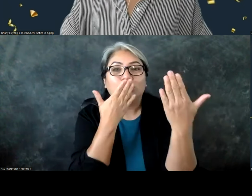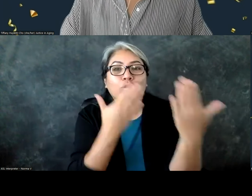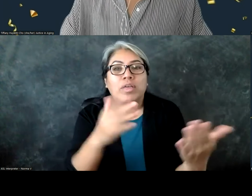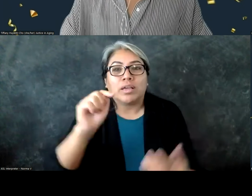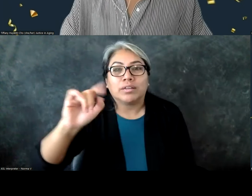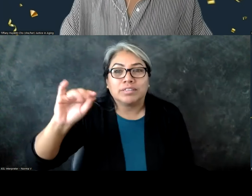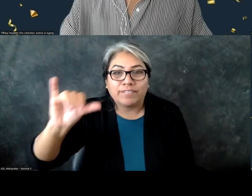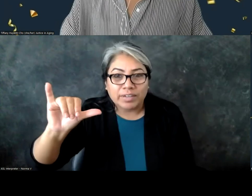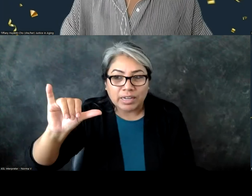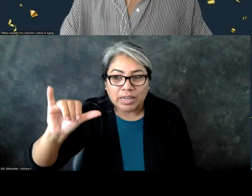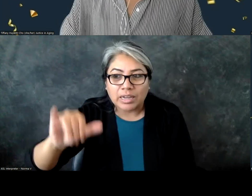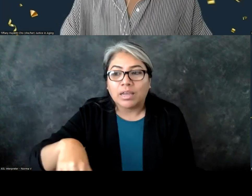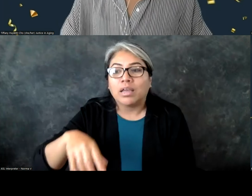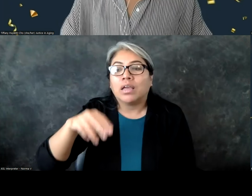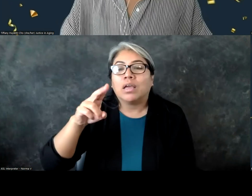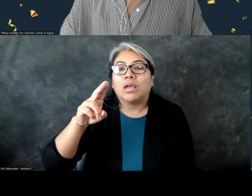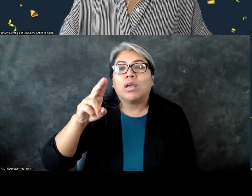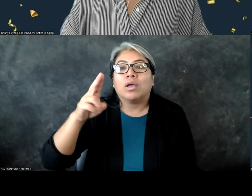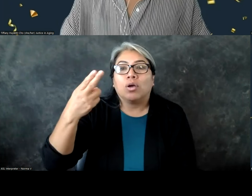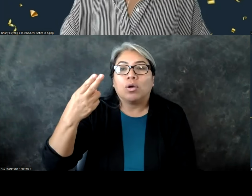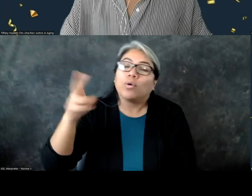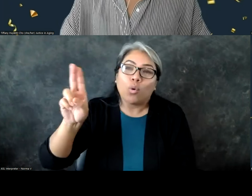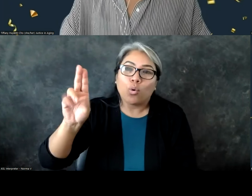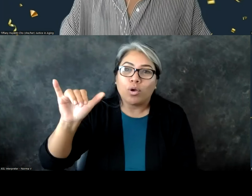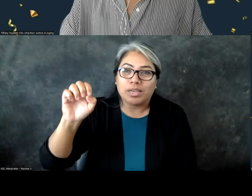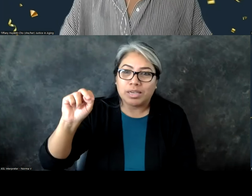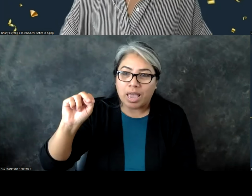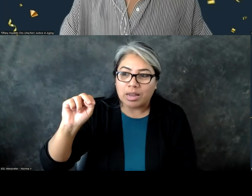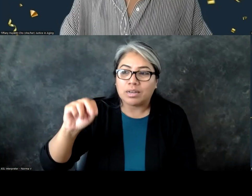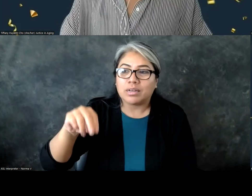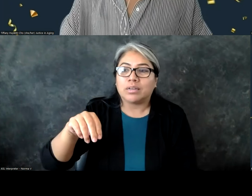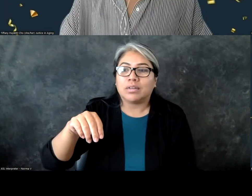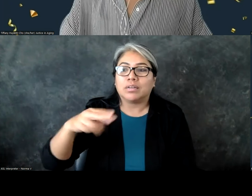fight for everything that is next. Don't leave yet. I